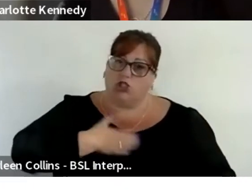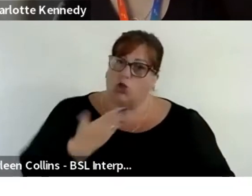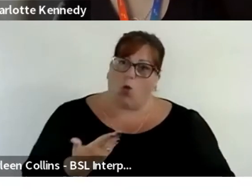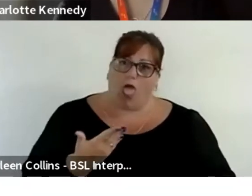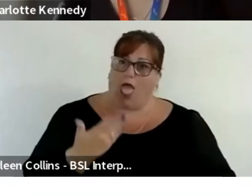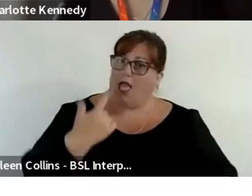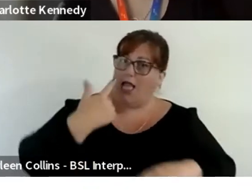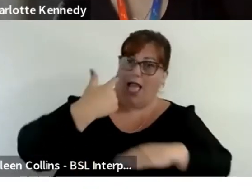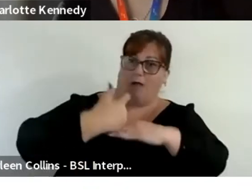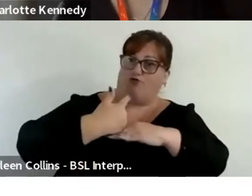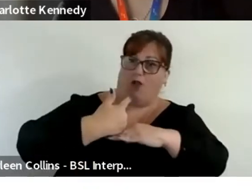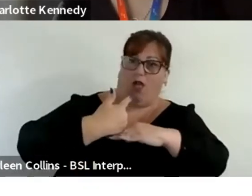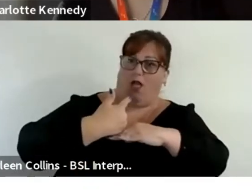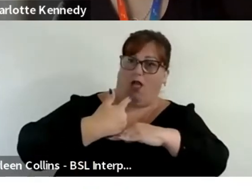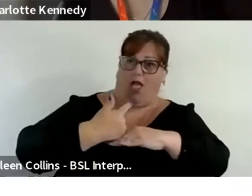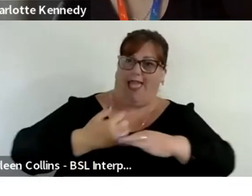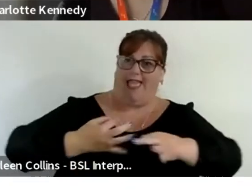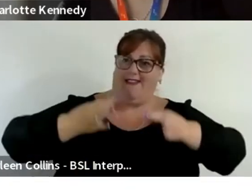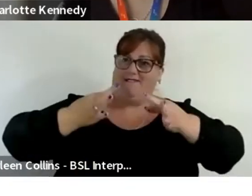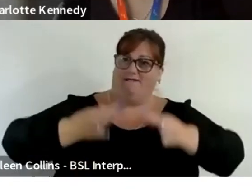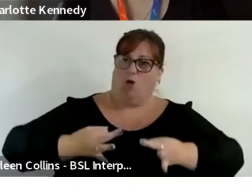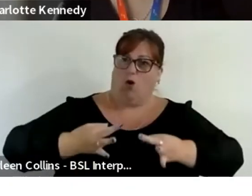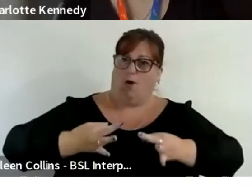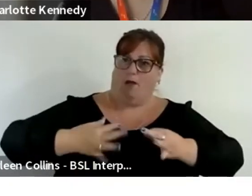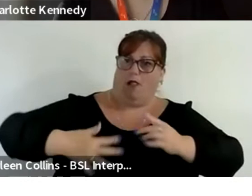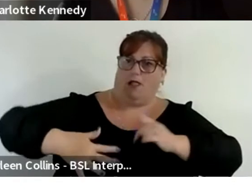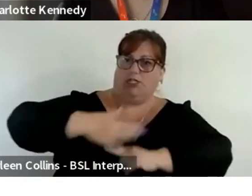I was very self conscious of how I looked, how I sounded.